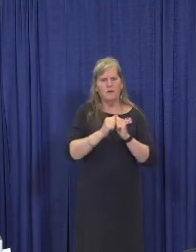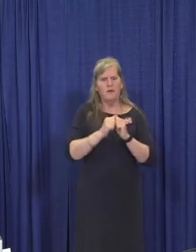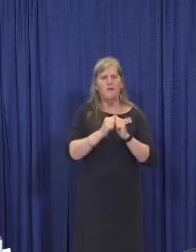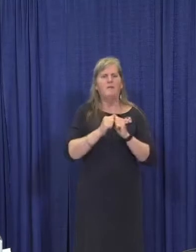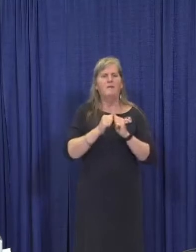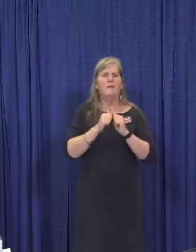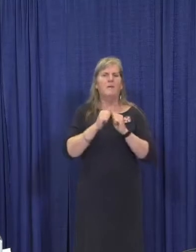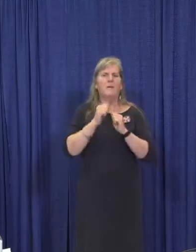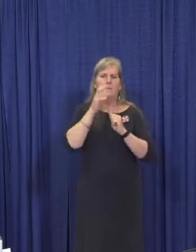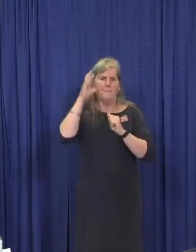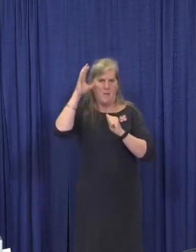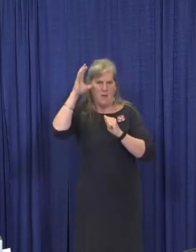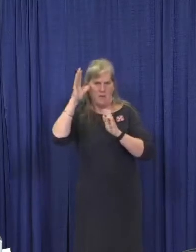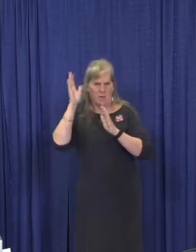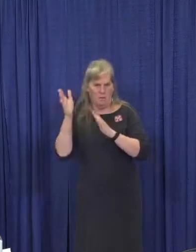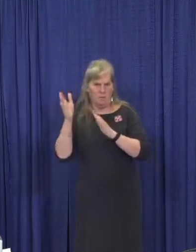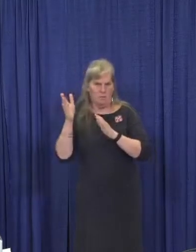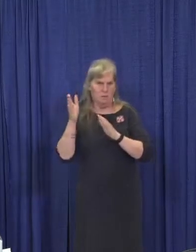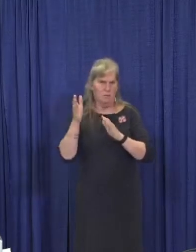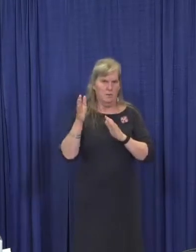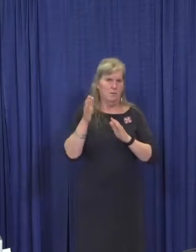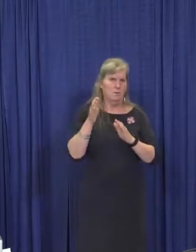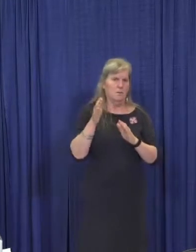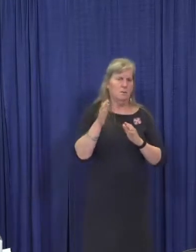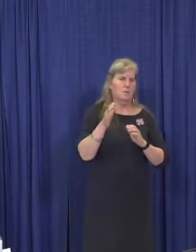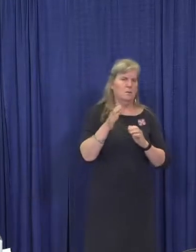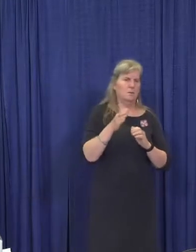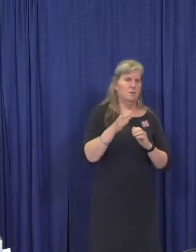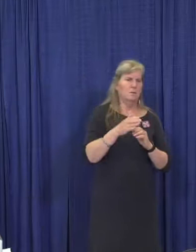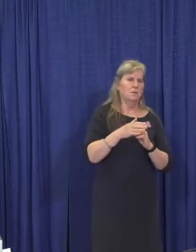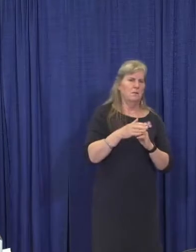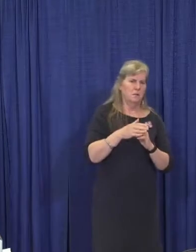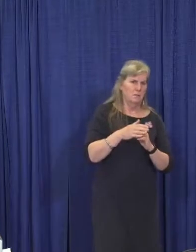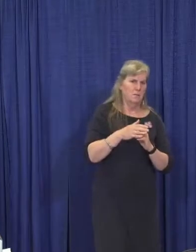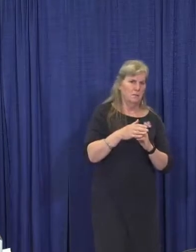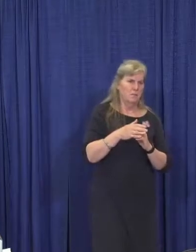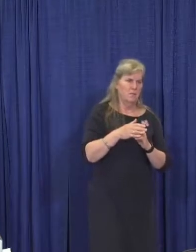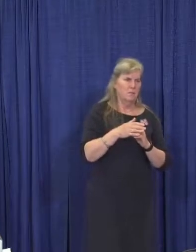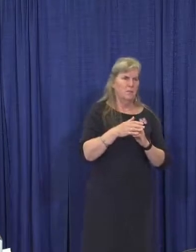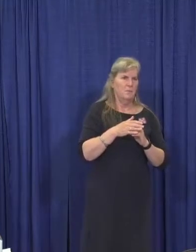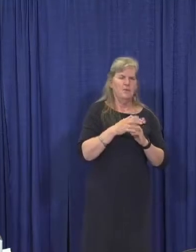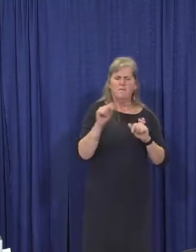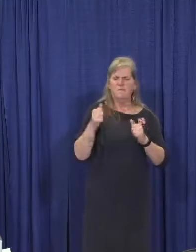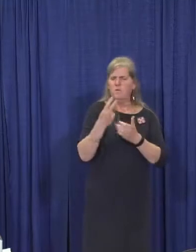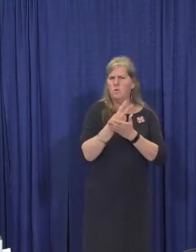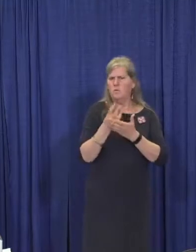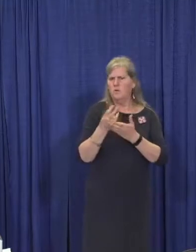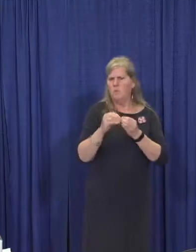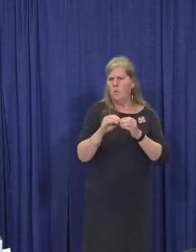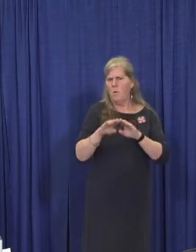with parents but I'm wondering about other restrictions that have been loosened.